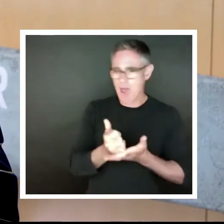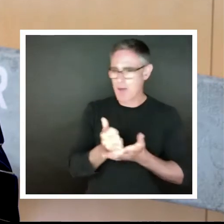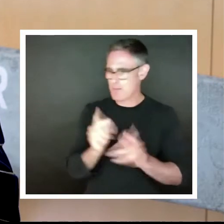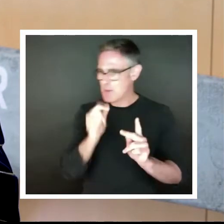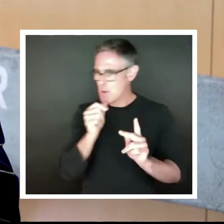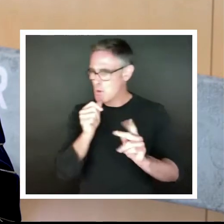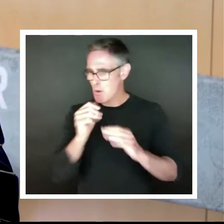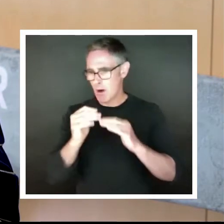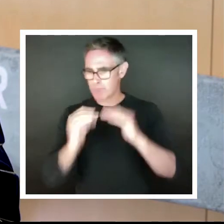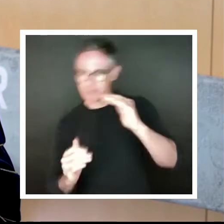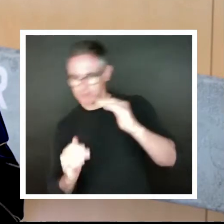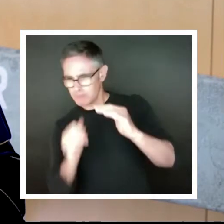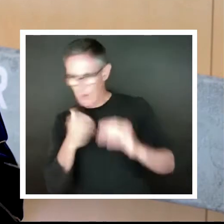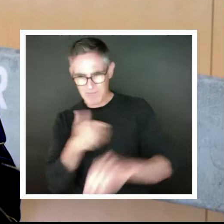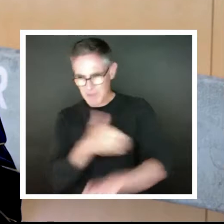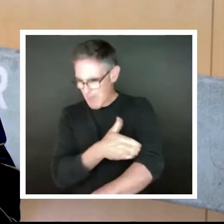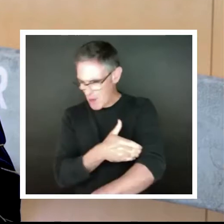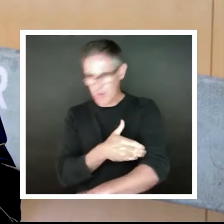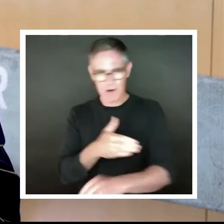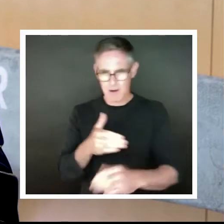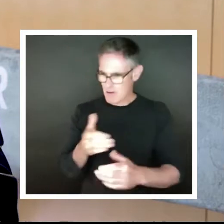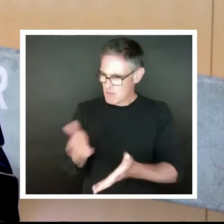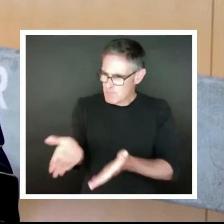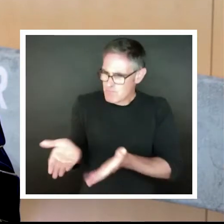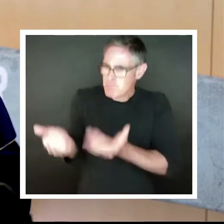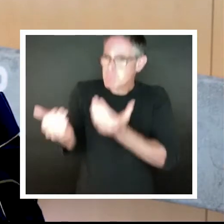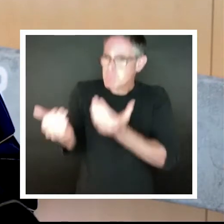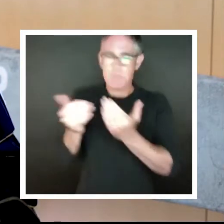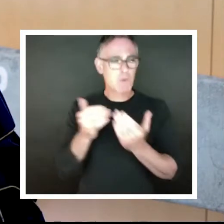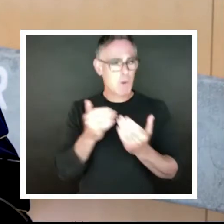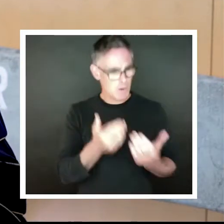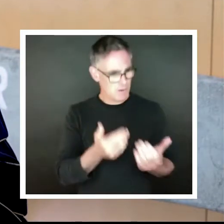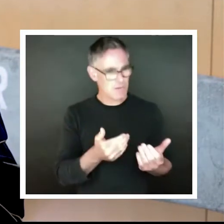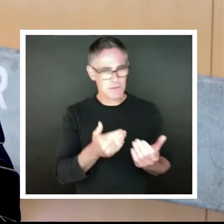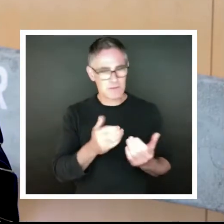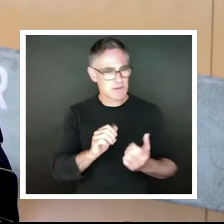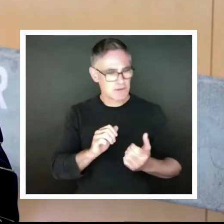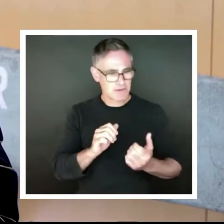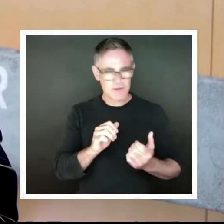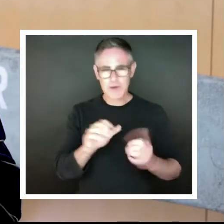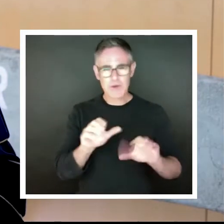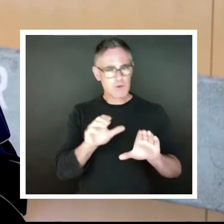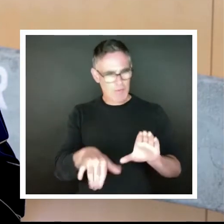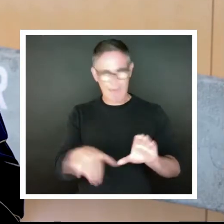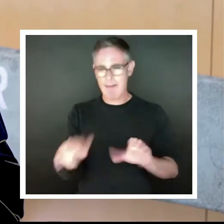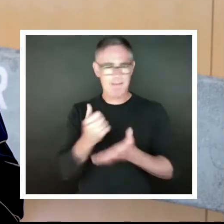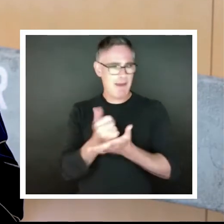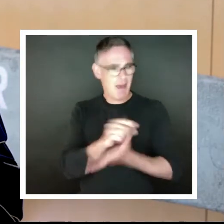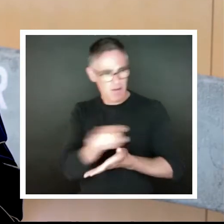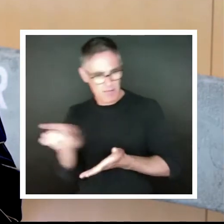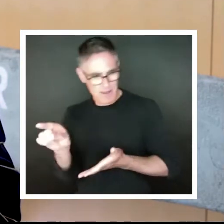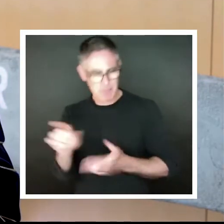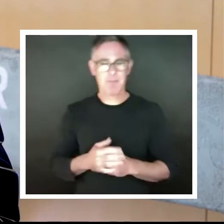Strive for that. Let the satisfaction of knowing that you made our world a more just one